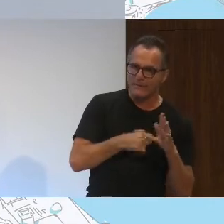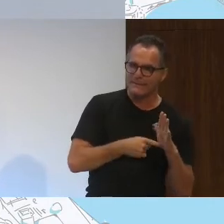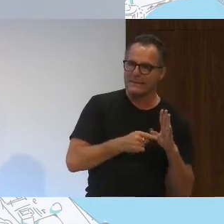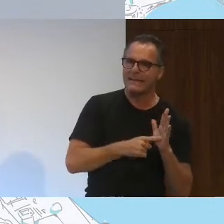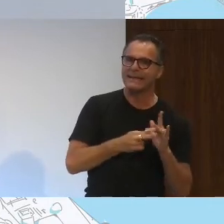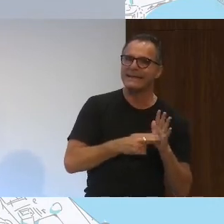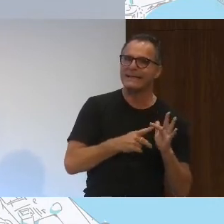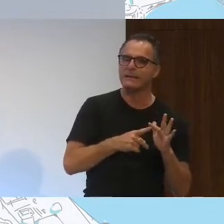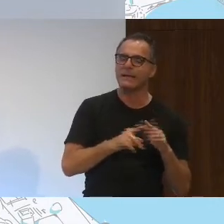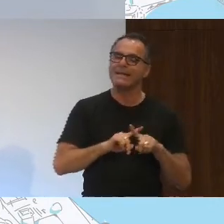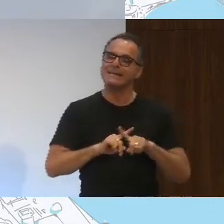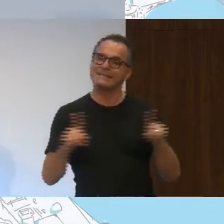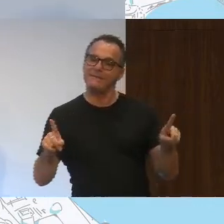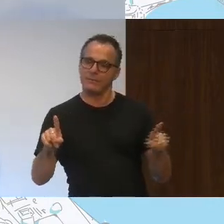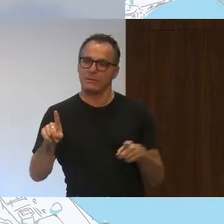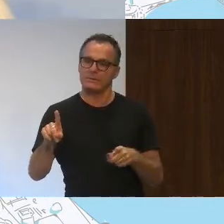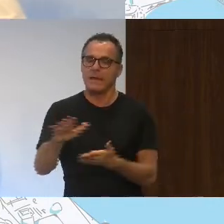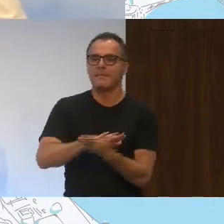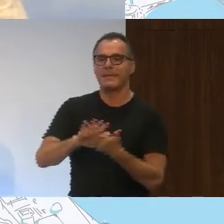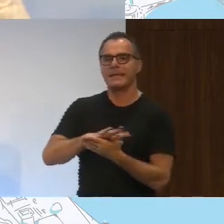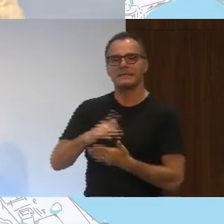Well, that's well, you could you could try different